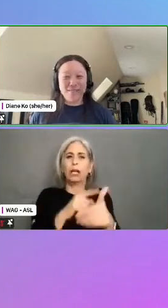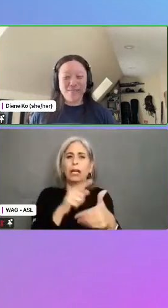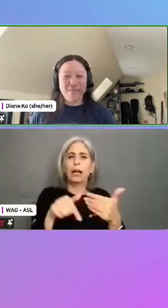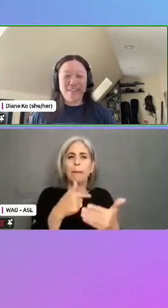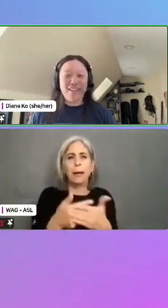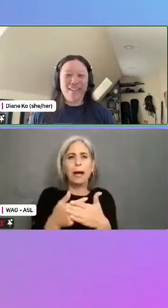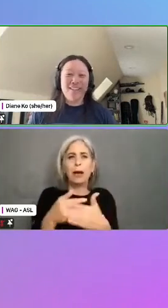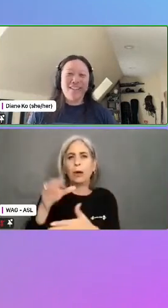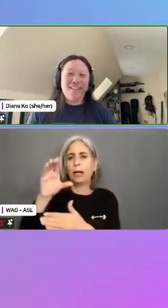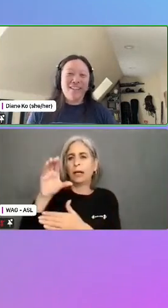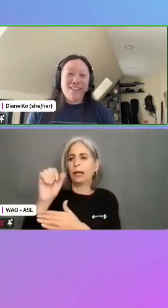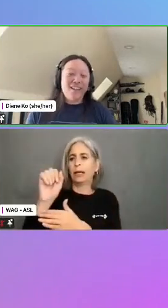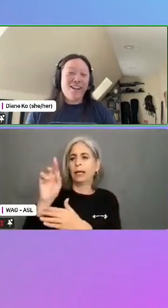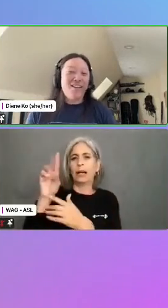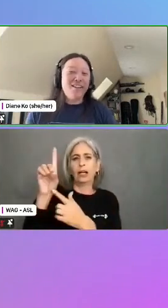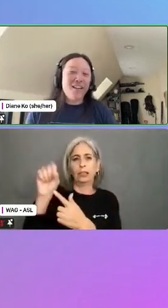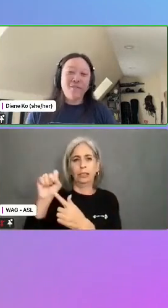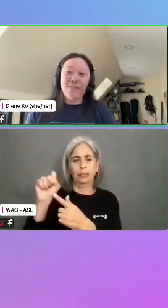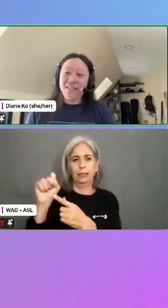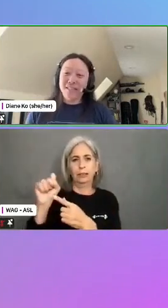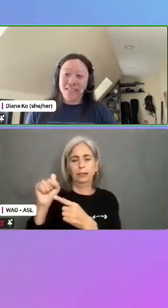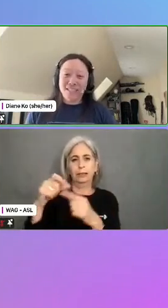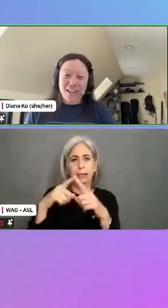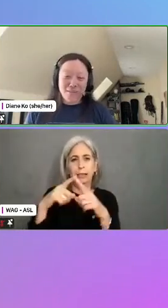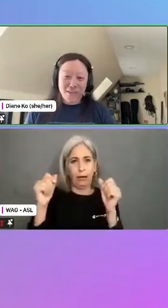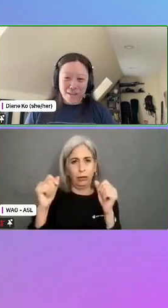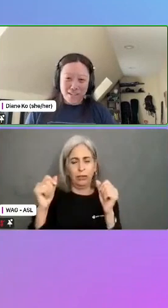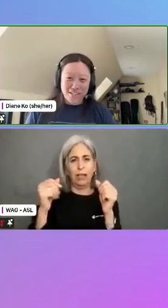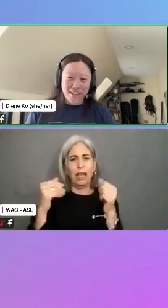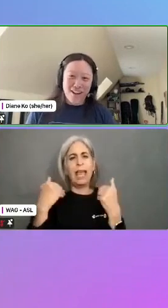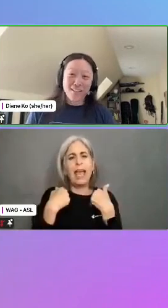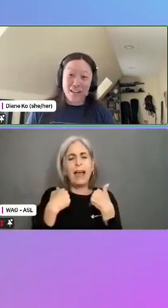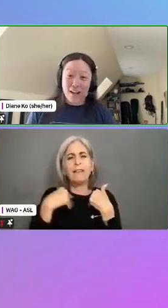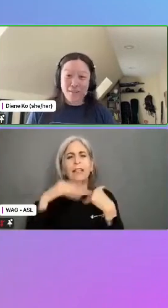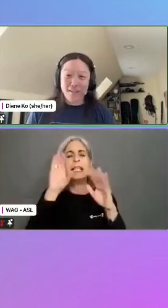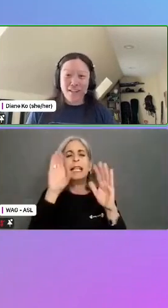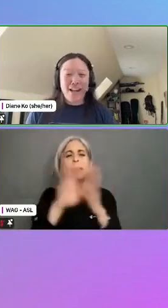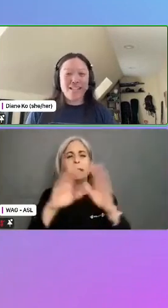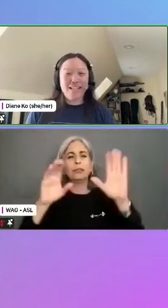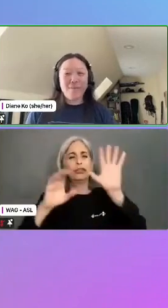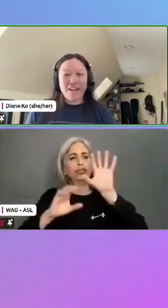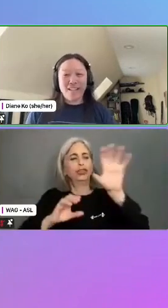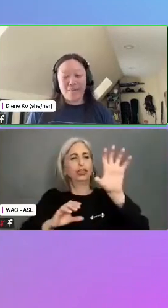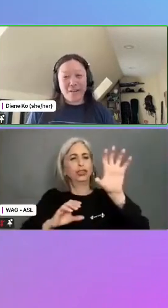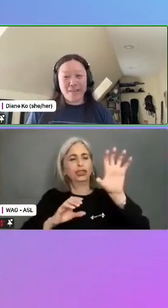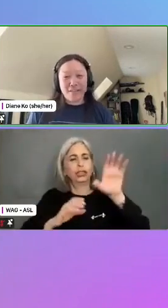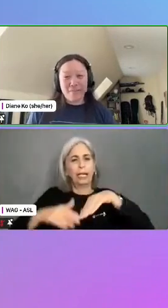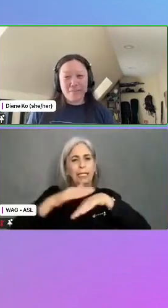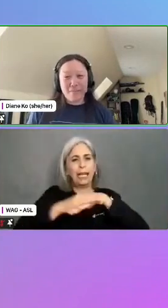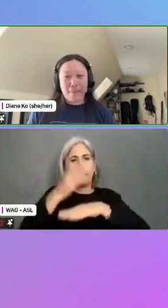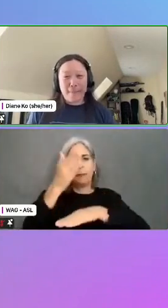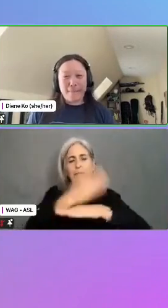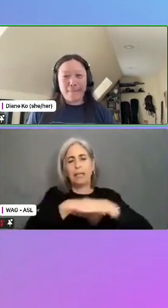rough to the input from the ref argument. Now I can get a signup form component. So going back to our sign up